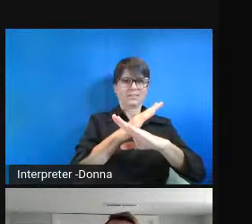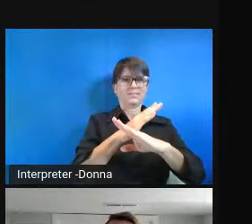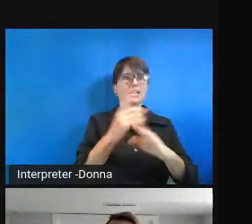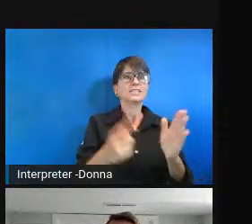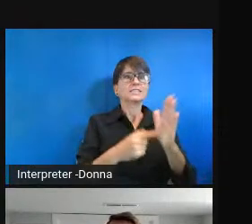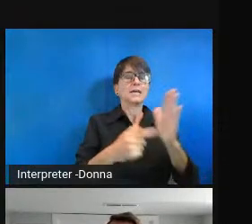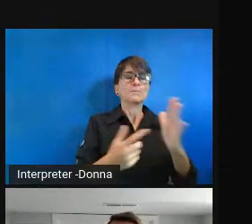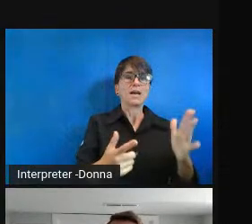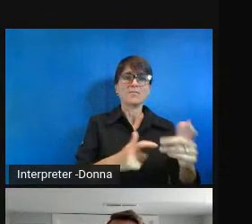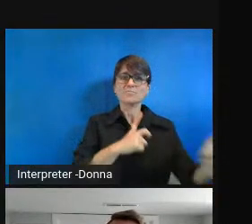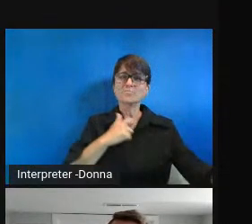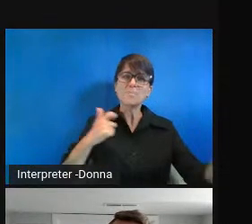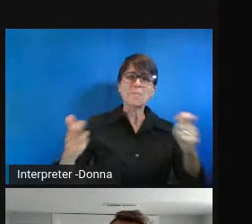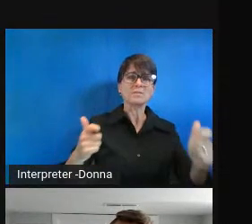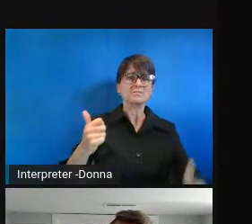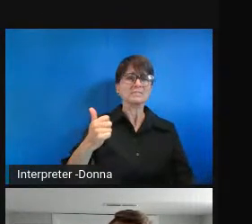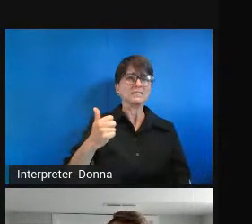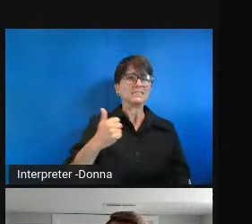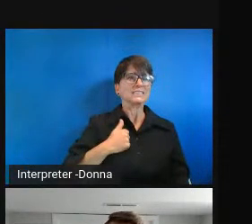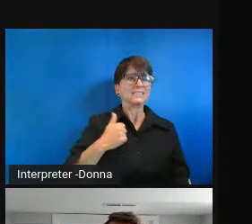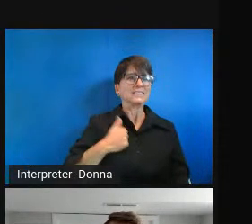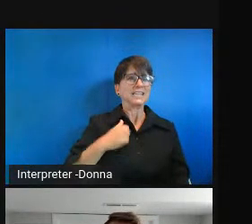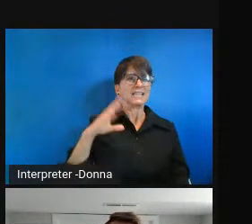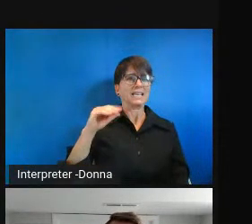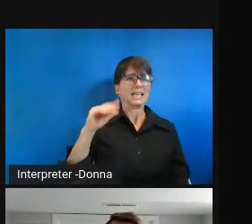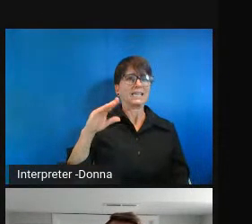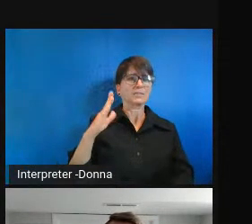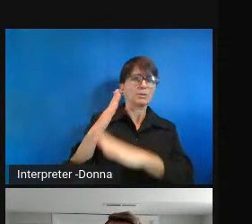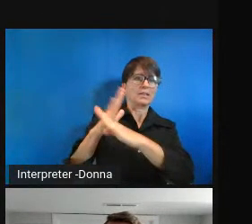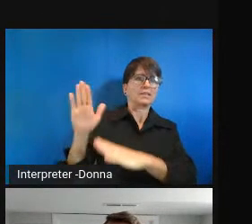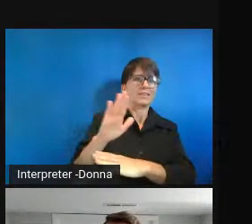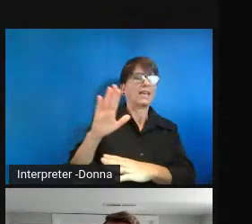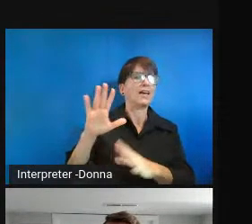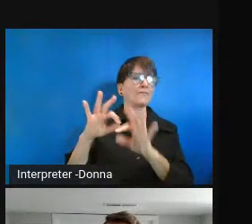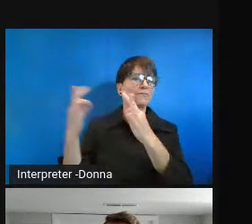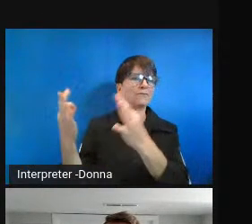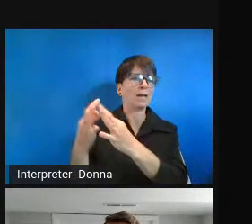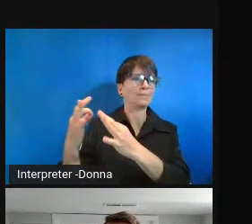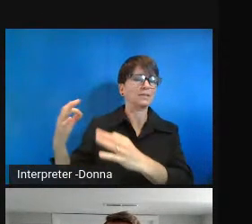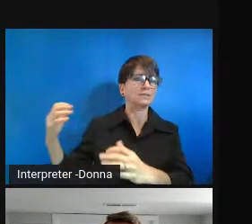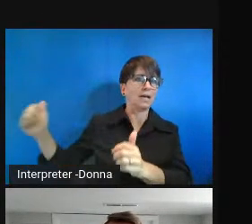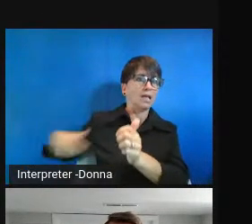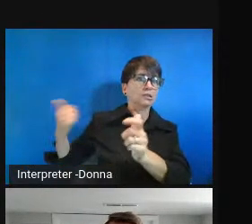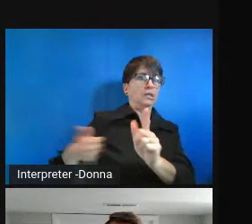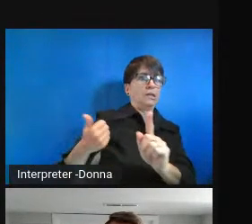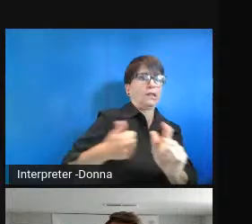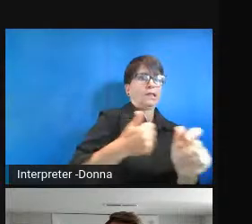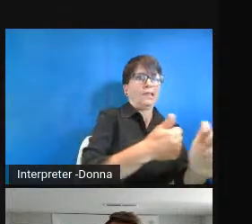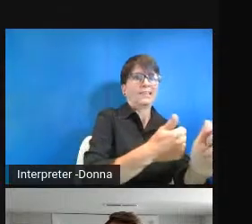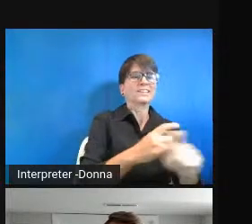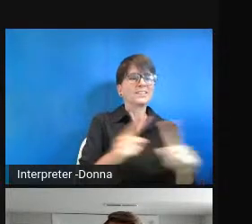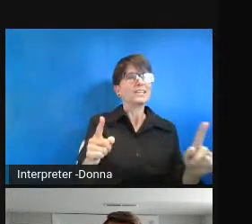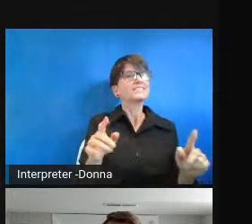Sometimes after a storm, there will be a large tree trunk across the path. Other times, I been chased